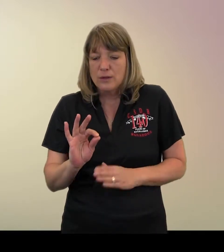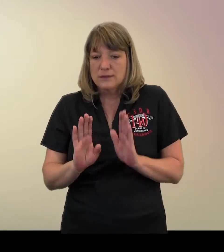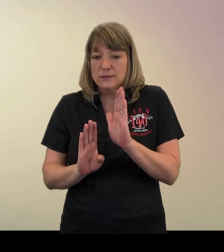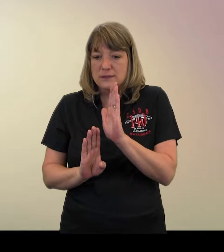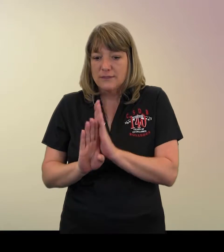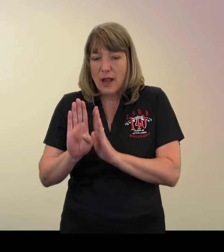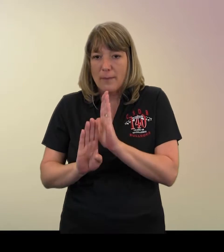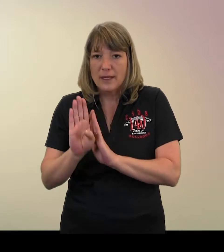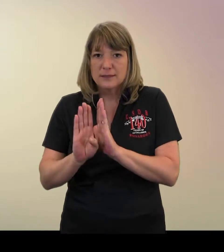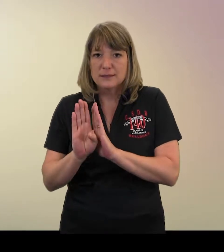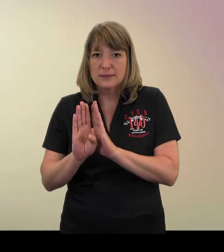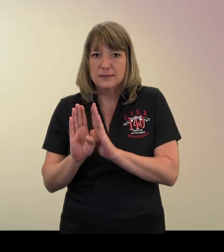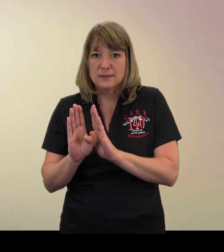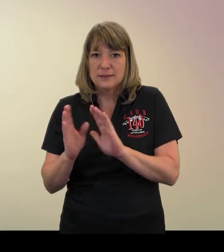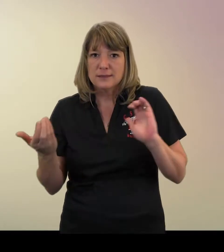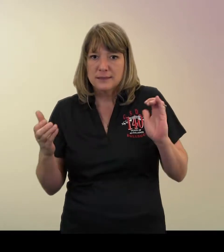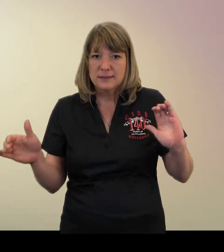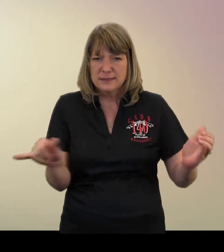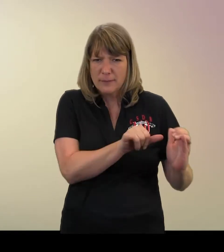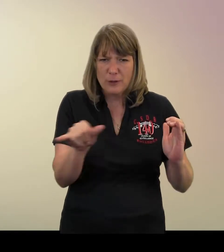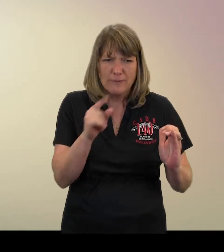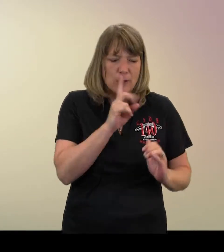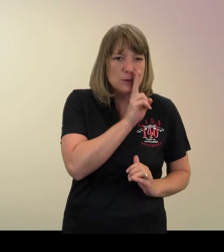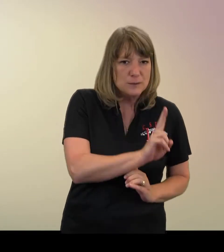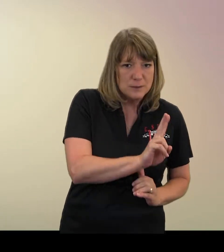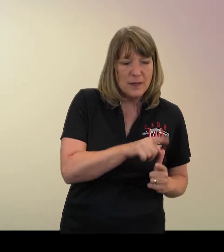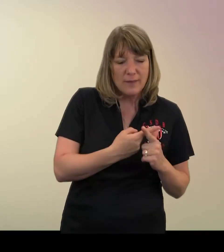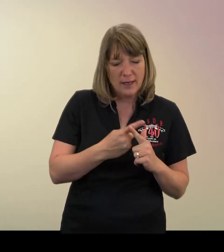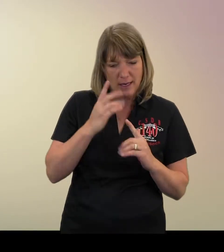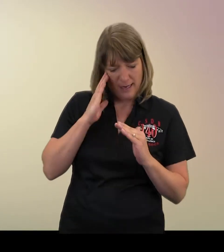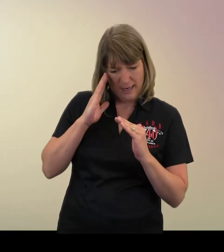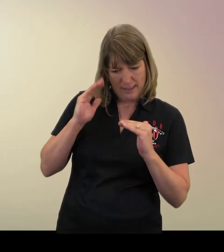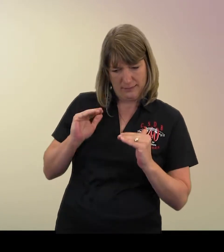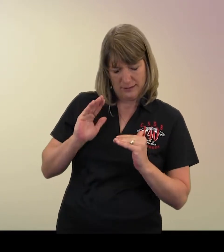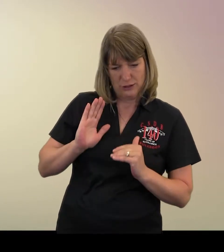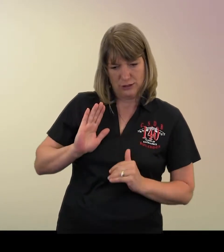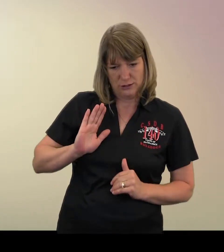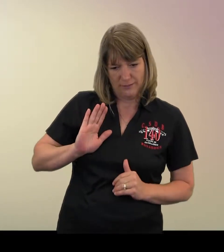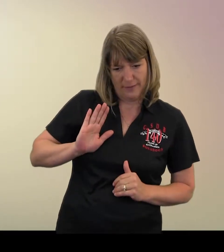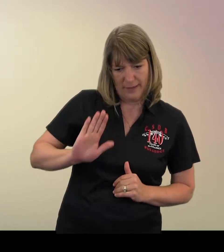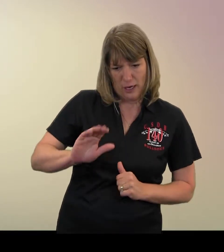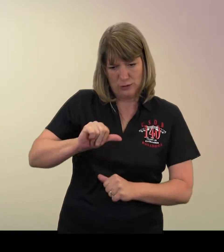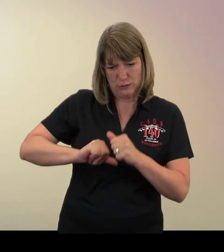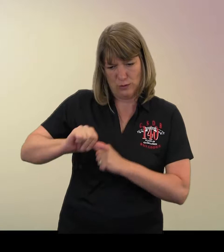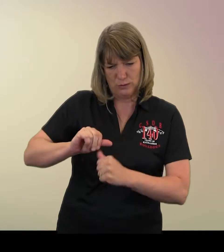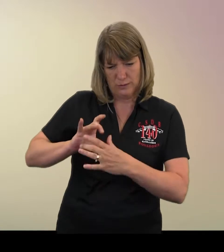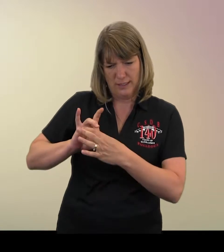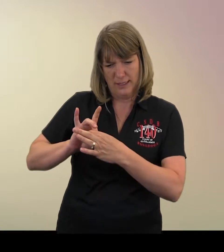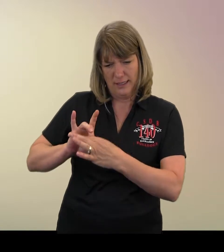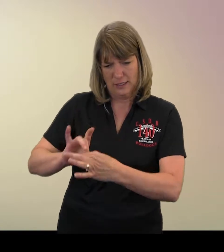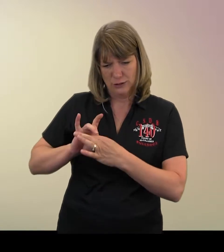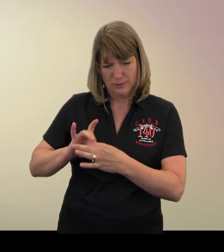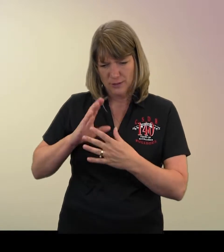who developmentally is more like a two-year-old. Our expectations of what their social relationships